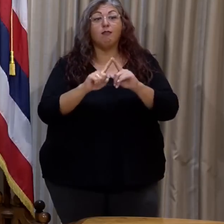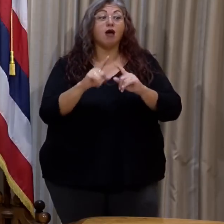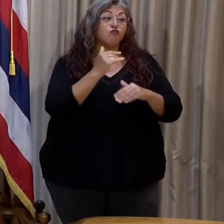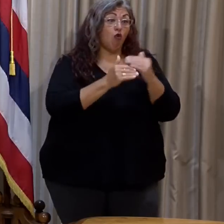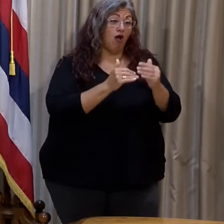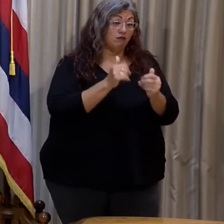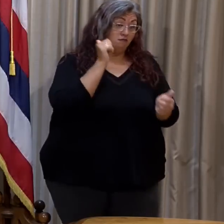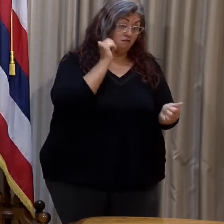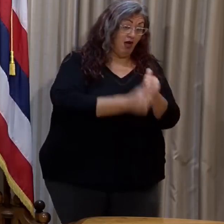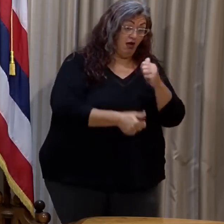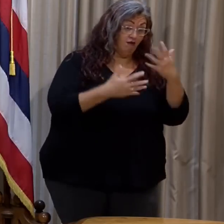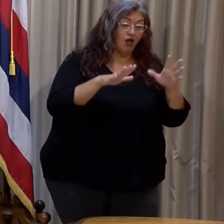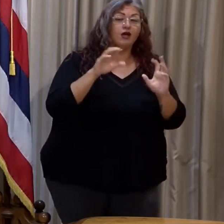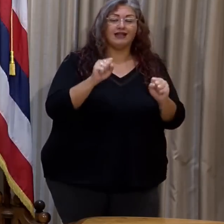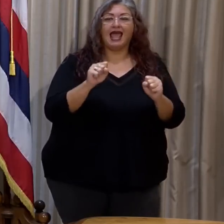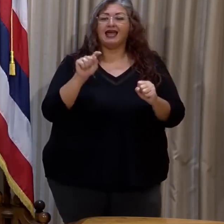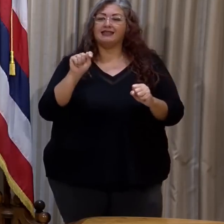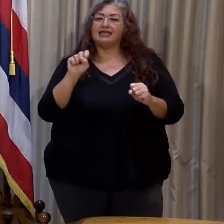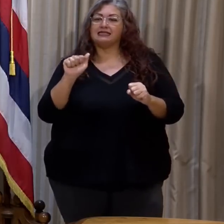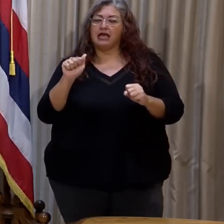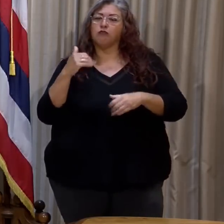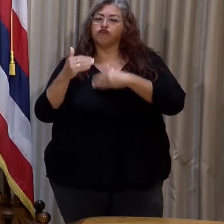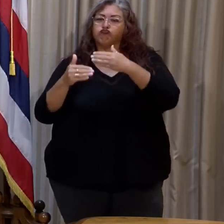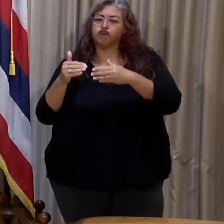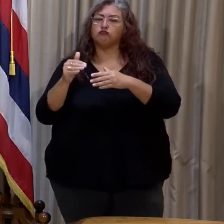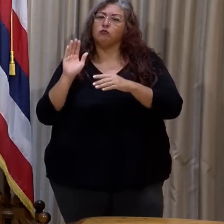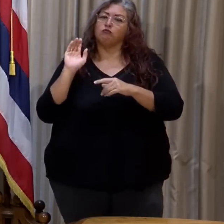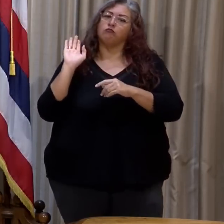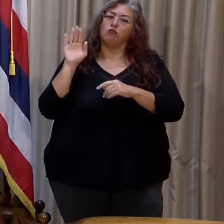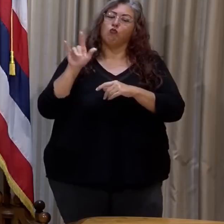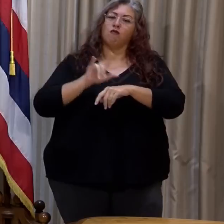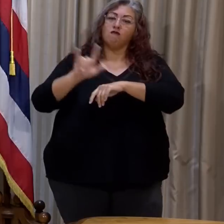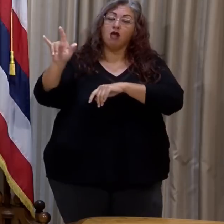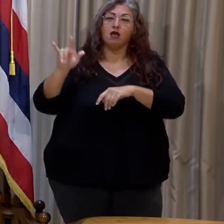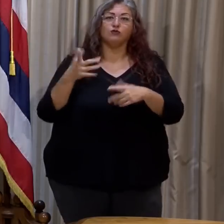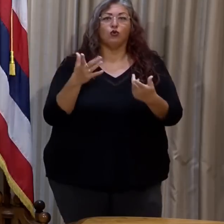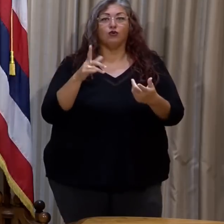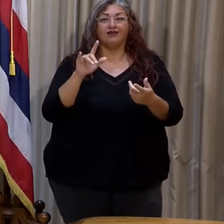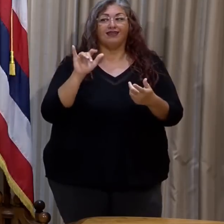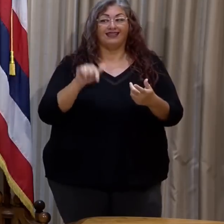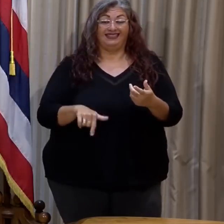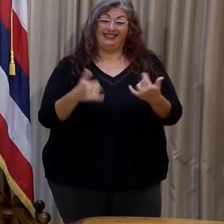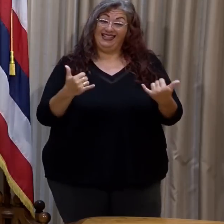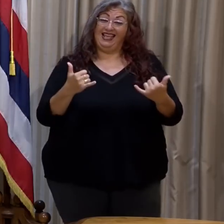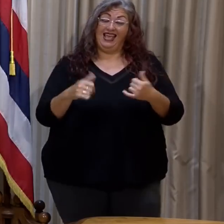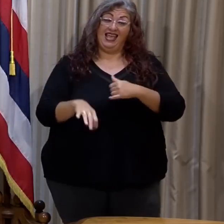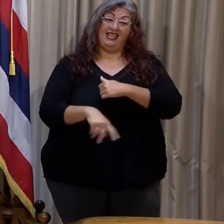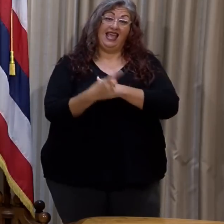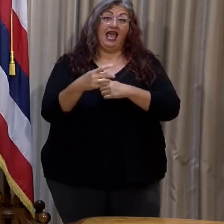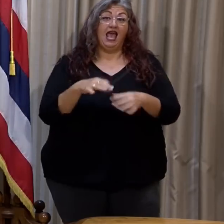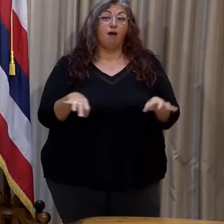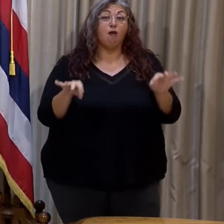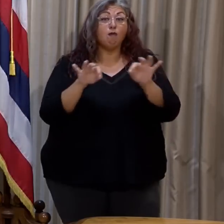SAID, IF THEY HAVE GREATER THAN 100.4 FEVER, WILL NOT BE FLYING THAT DAY. BUT ONCE THEY CLEAR THAT PROCESS, THEY WILL BE ALLOWED TO GO THROUGH TSA IN CONTINUE ON